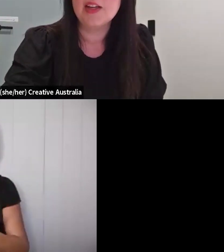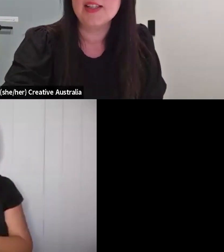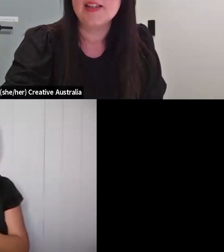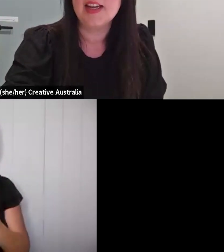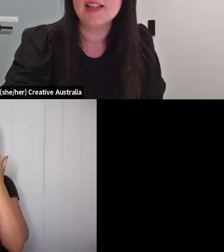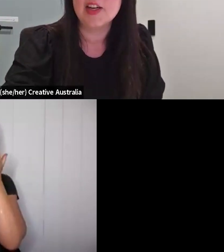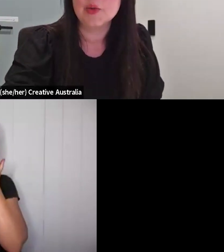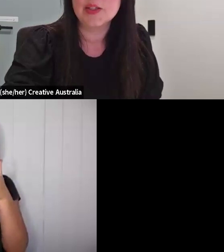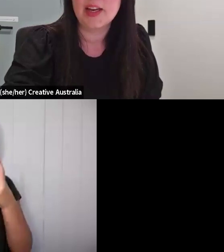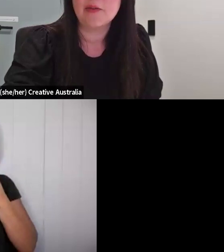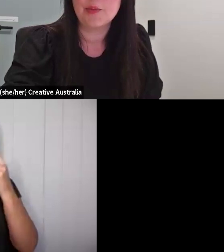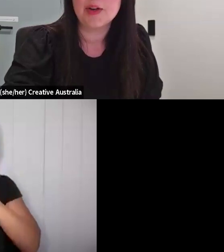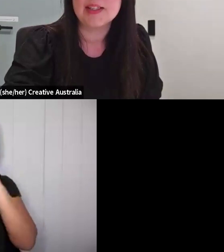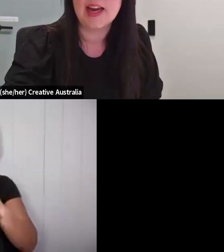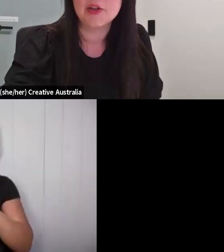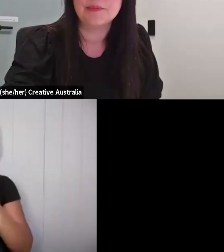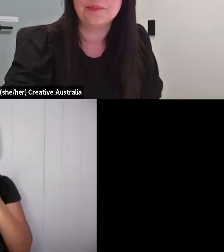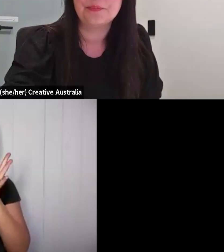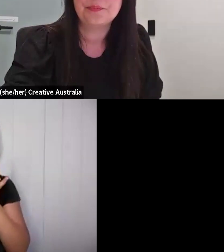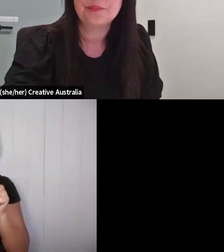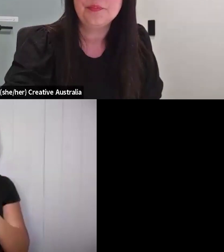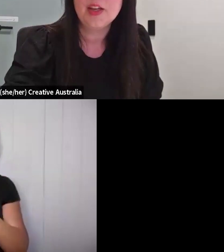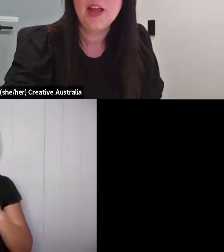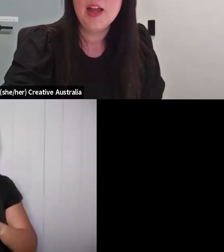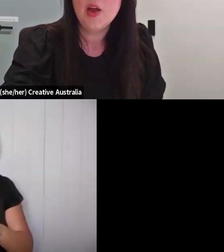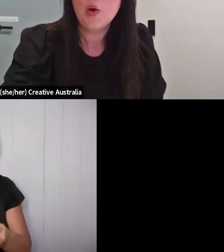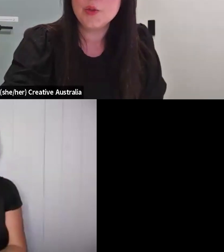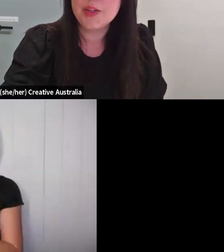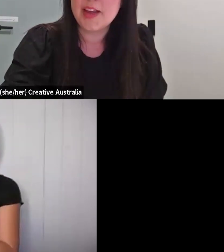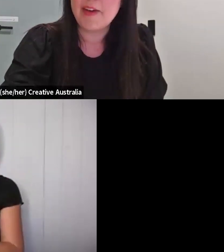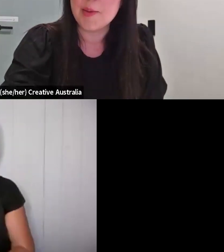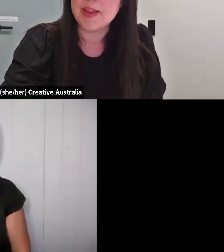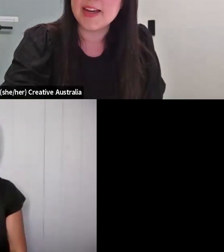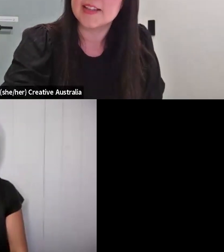have considered the international setting for the presentation. Also within that liability is